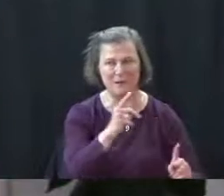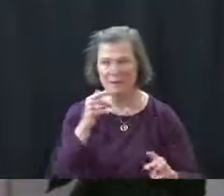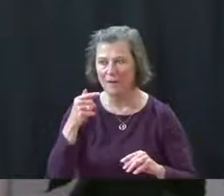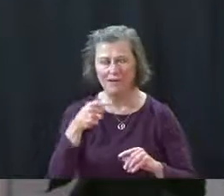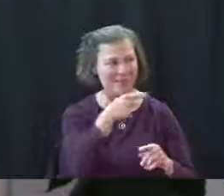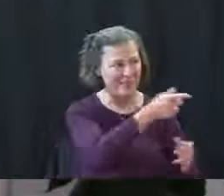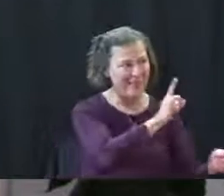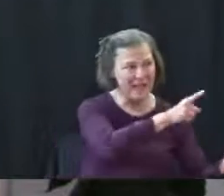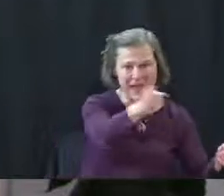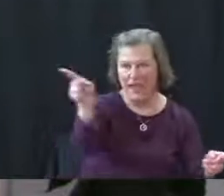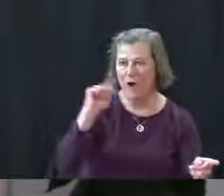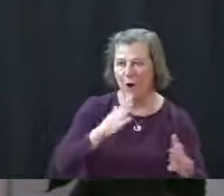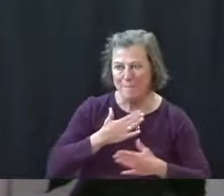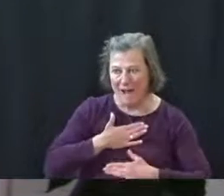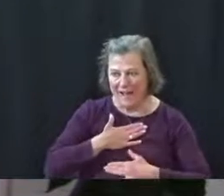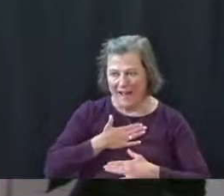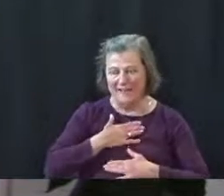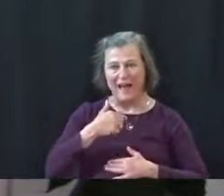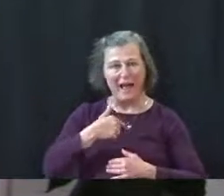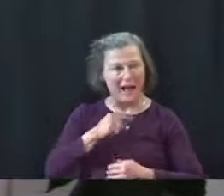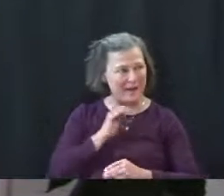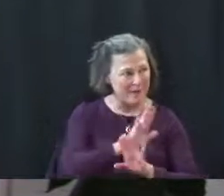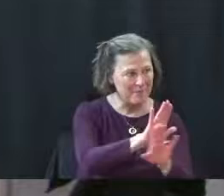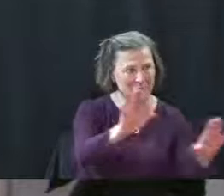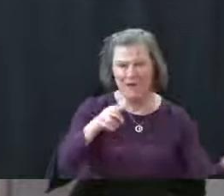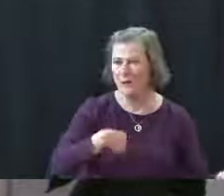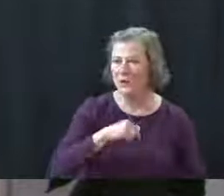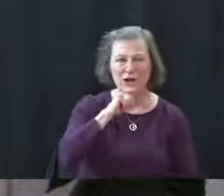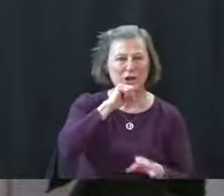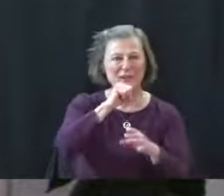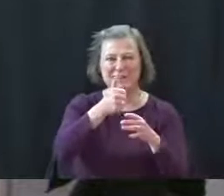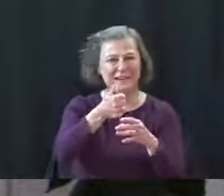that we could not be alien to one another even though we were total strangers.